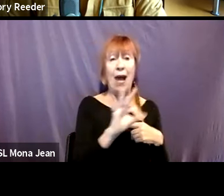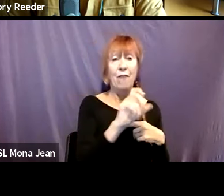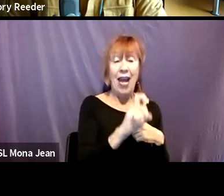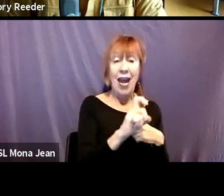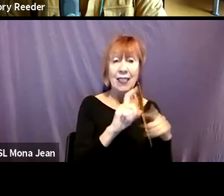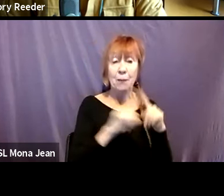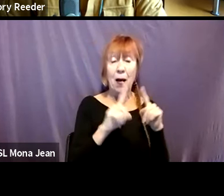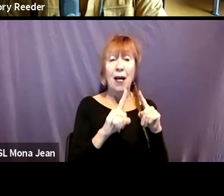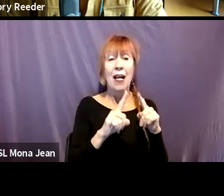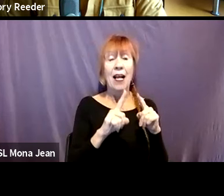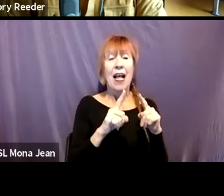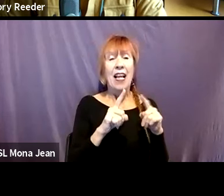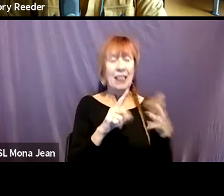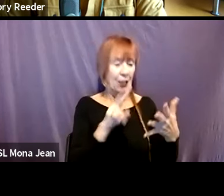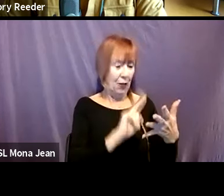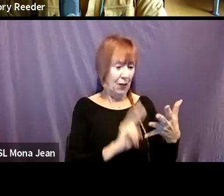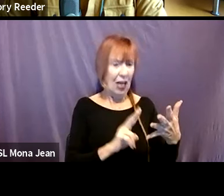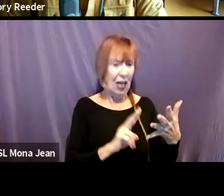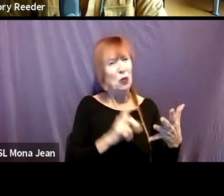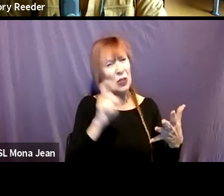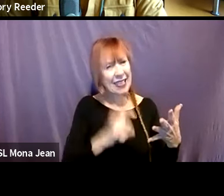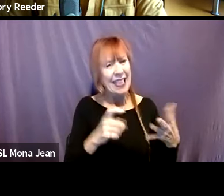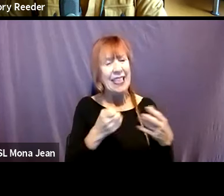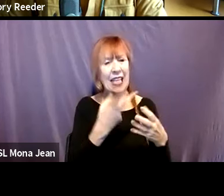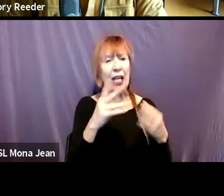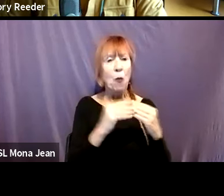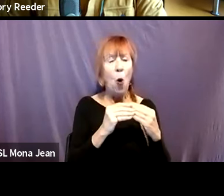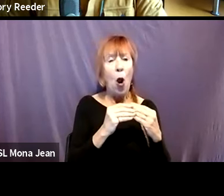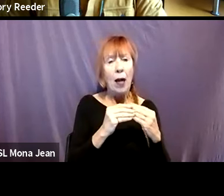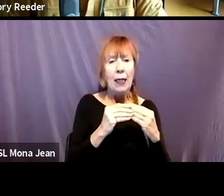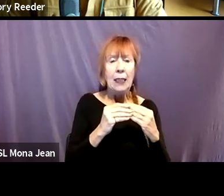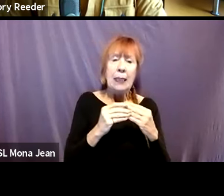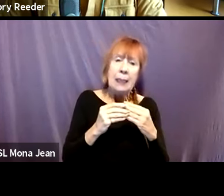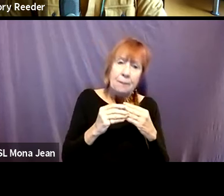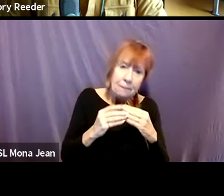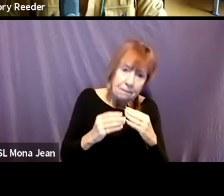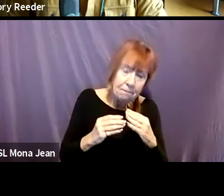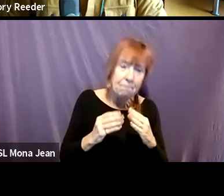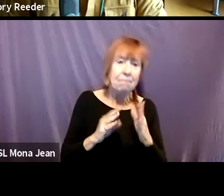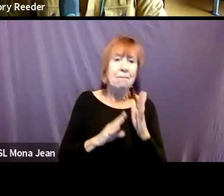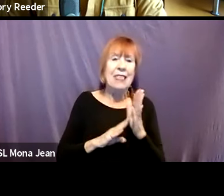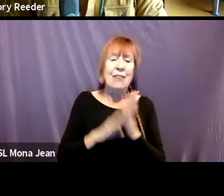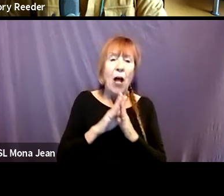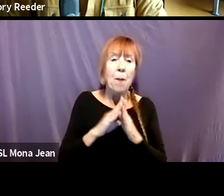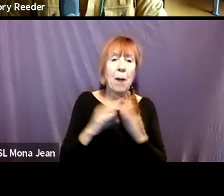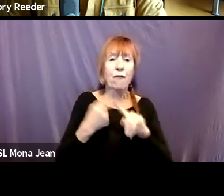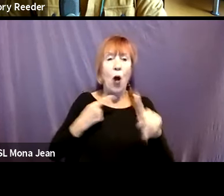a little bit of guidance from a writer, and so my role in that is just helping